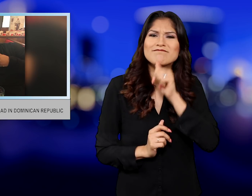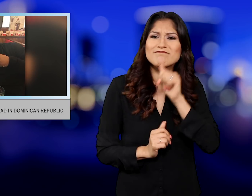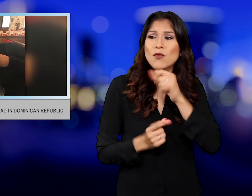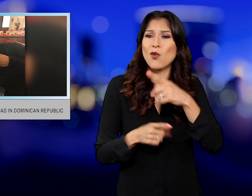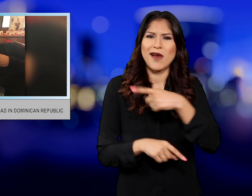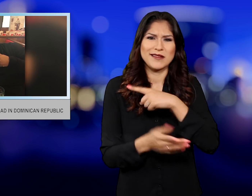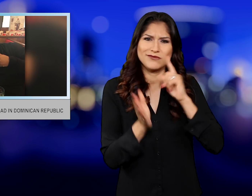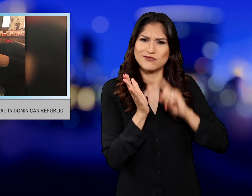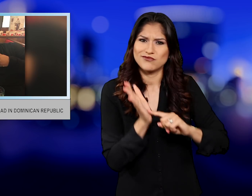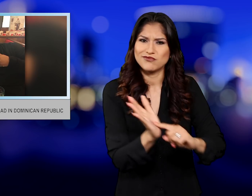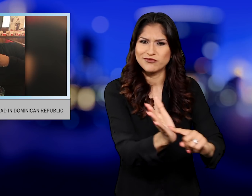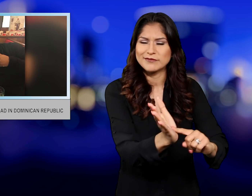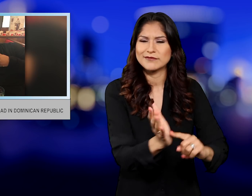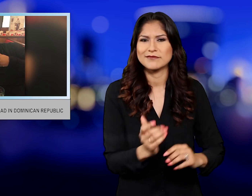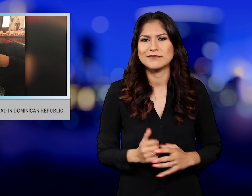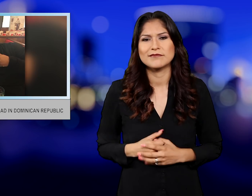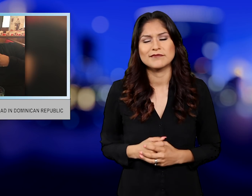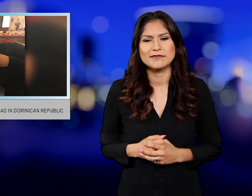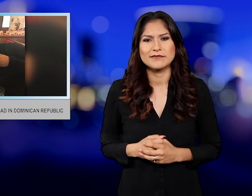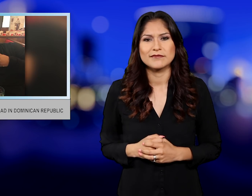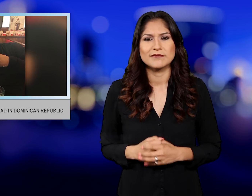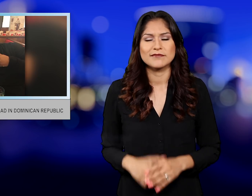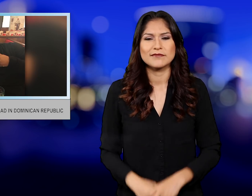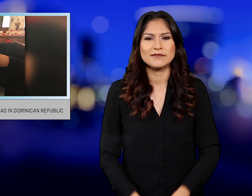patient as the investigation unfolds.